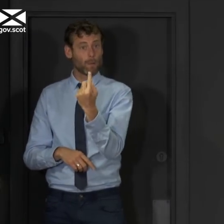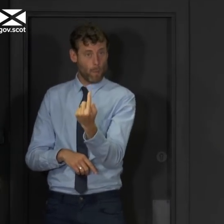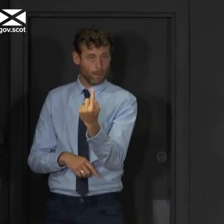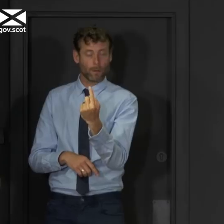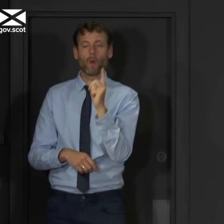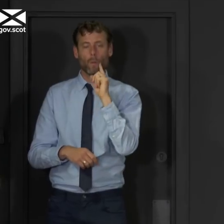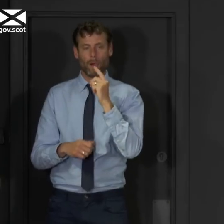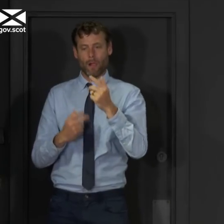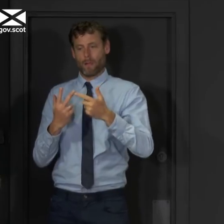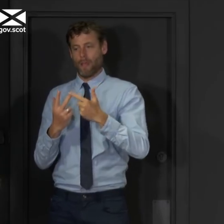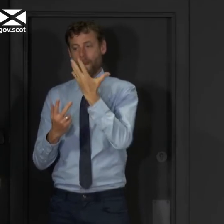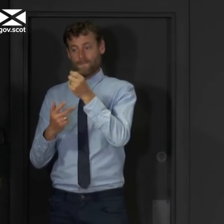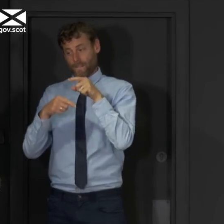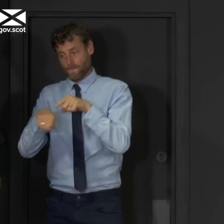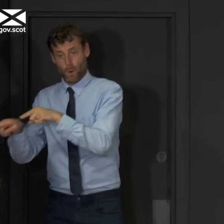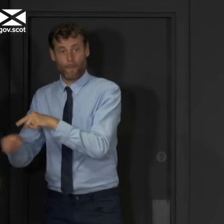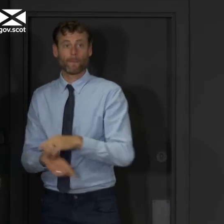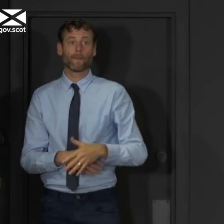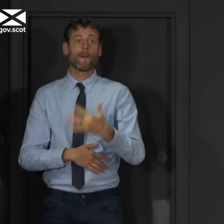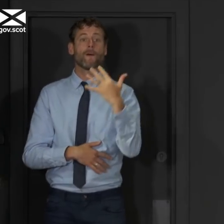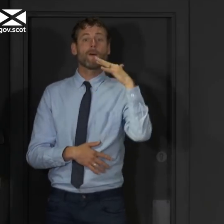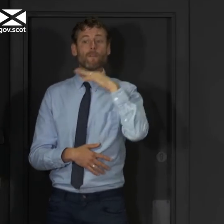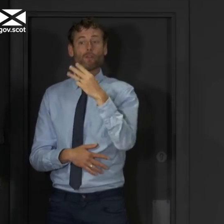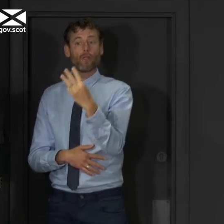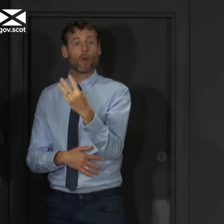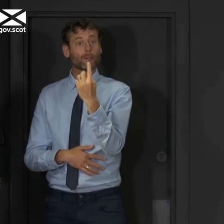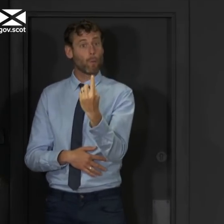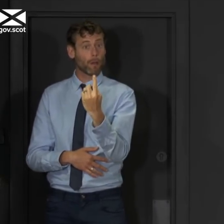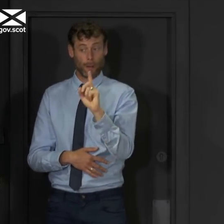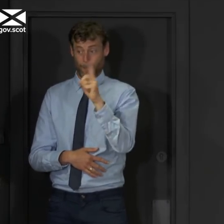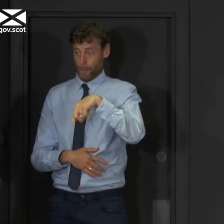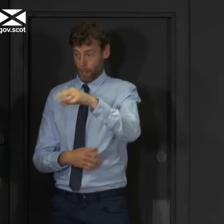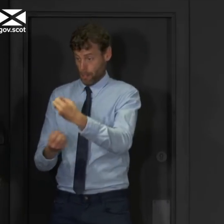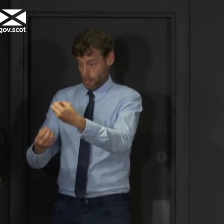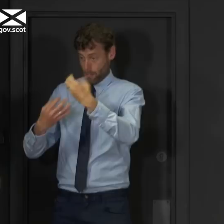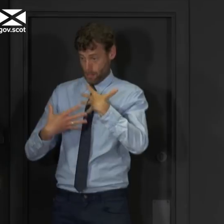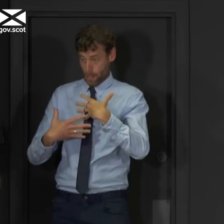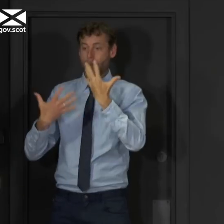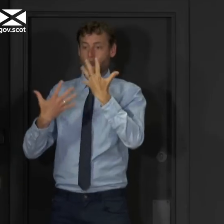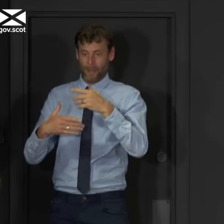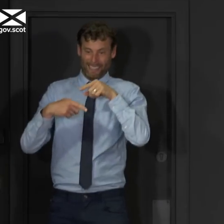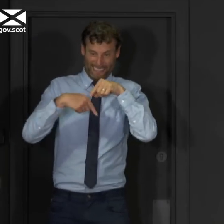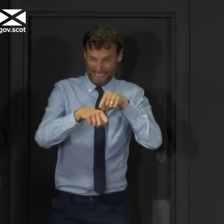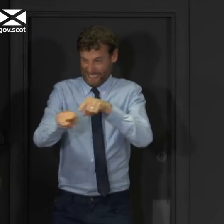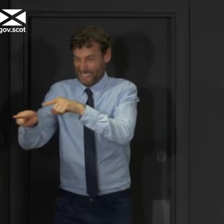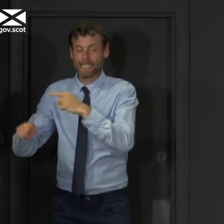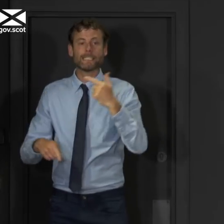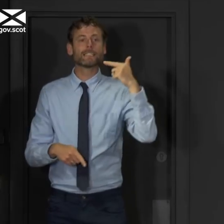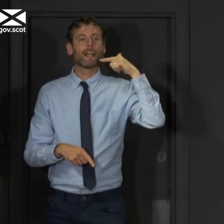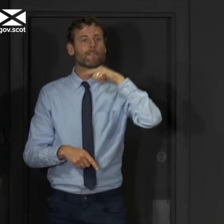Amongst those 531 cases, a total of 741 contacts had been traced - that's just under 1 and